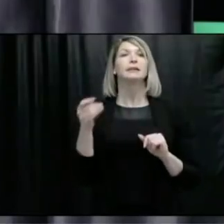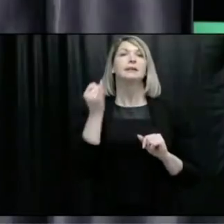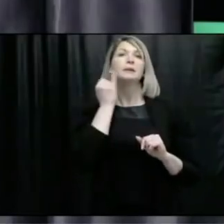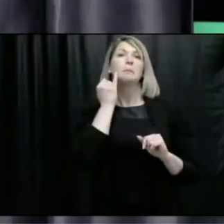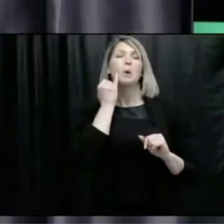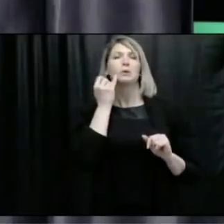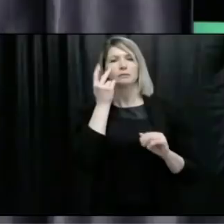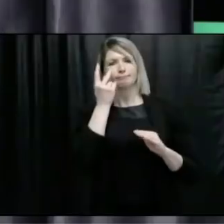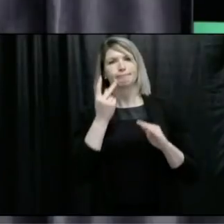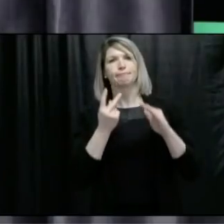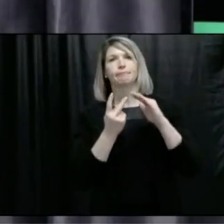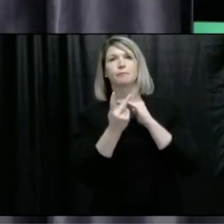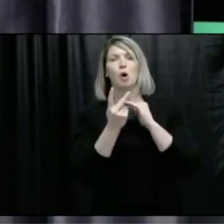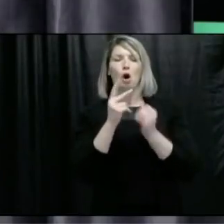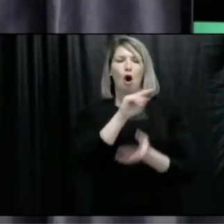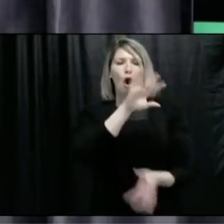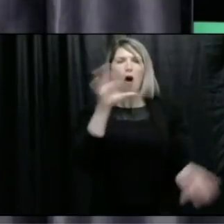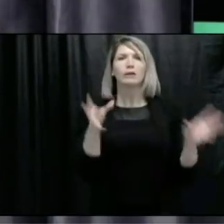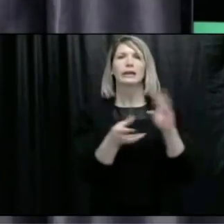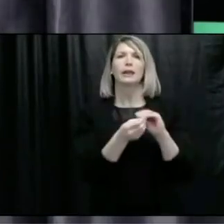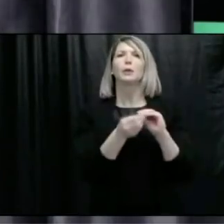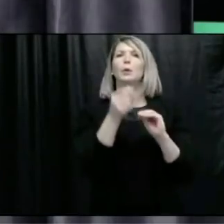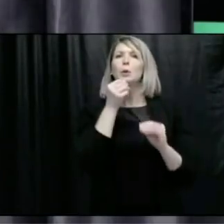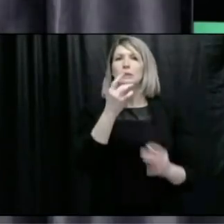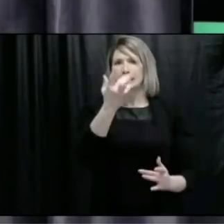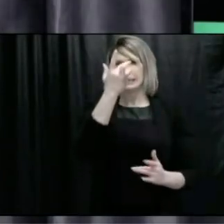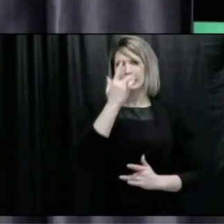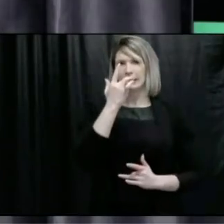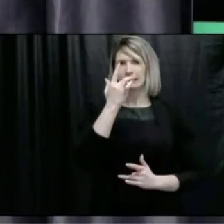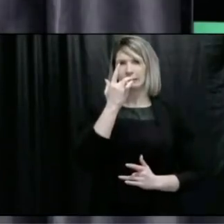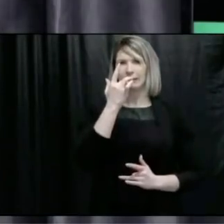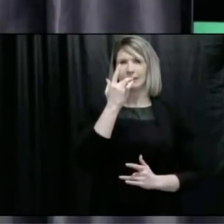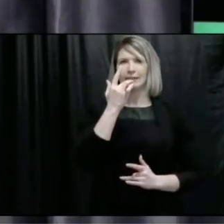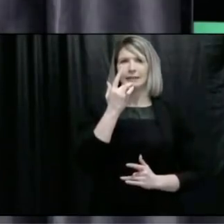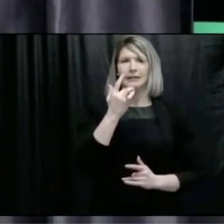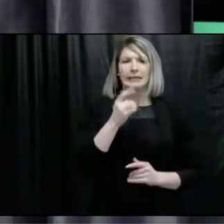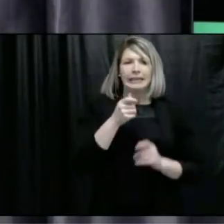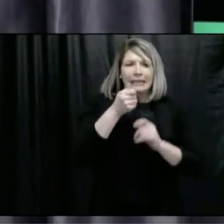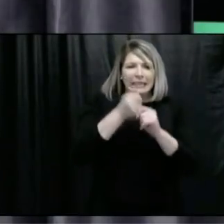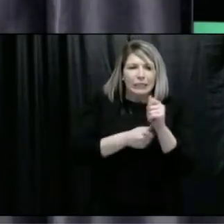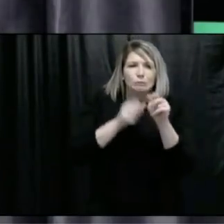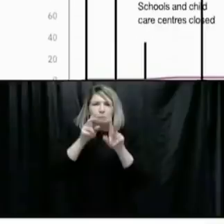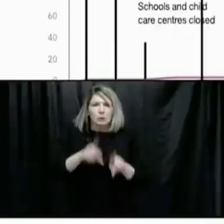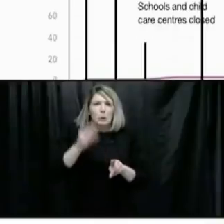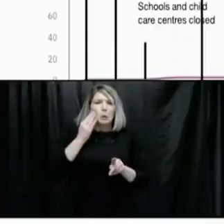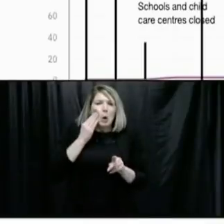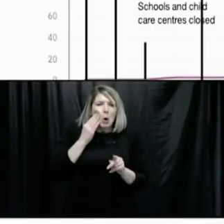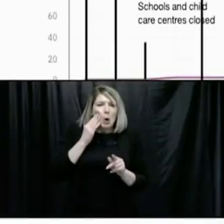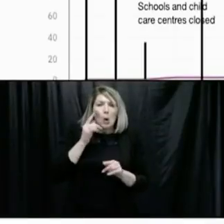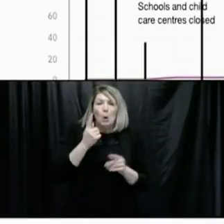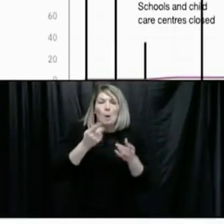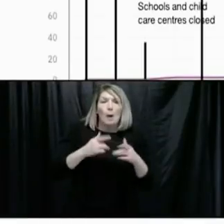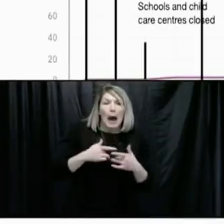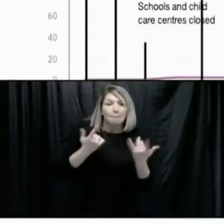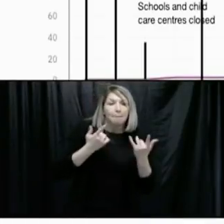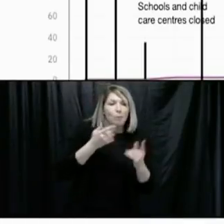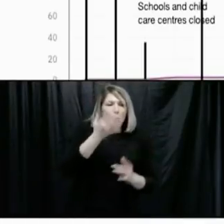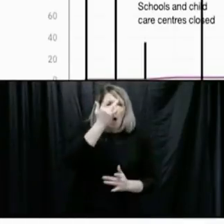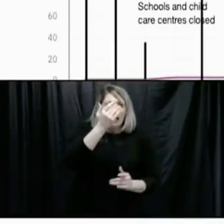CURRENT SO IF YOU LOOK AT JUST THE PROJECTORY FOR THE TOTAL PATIENTS, IT DOESN'T TELL YOU